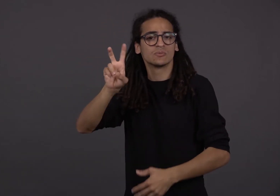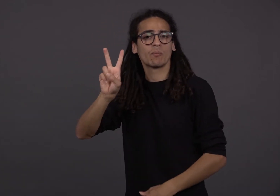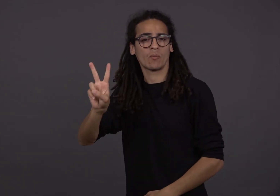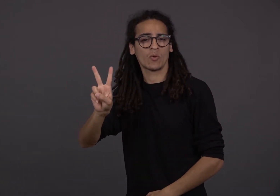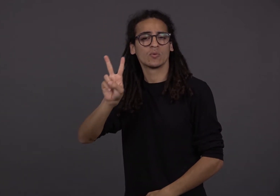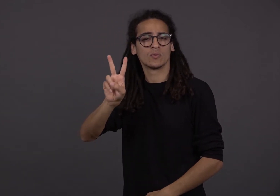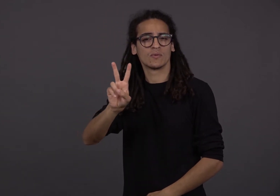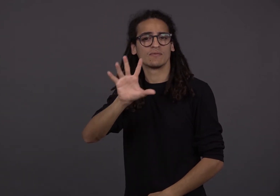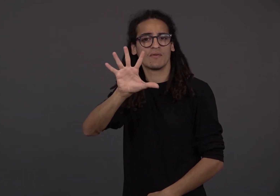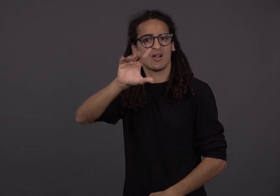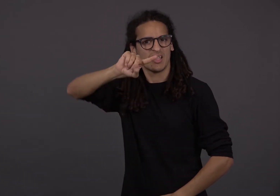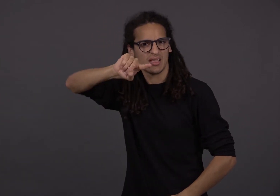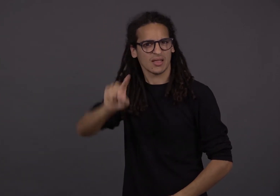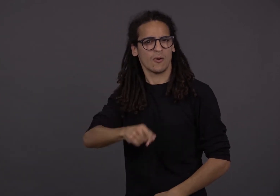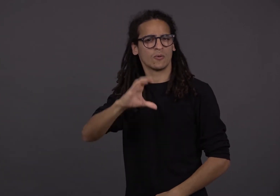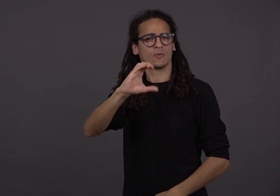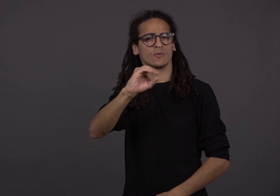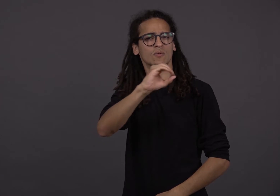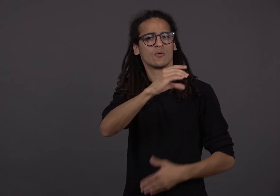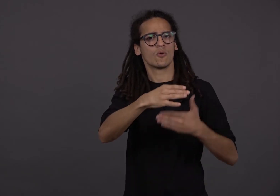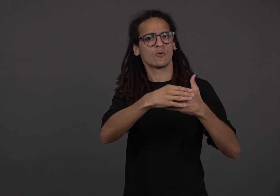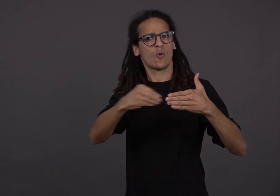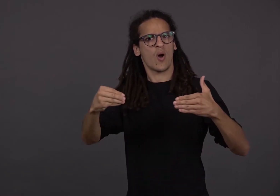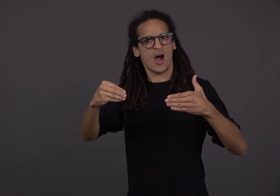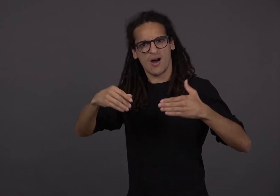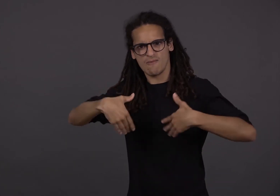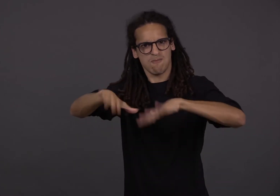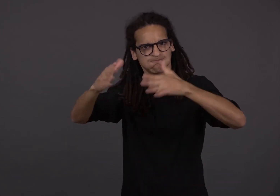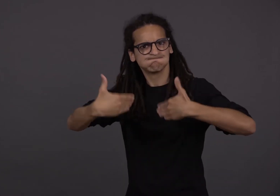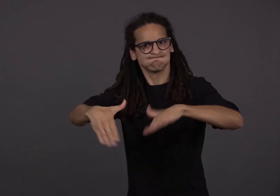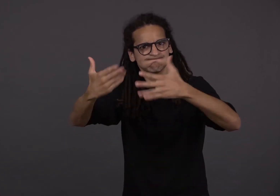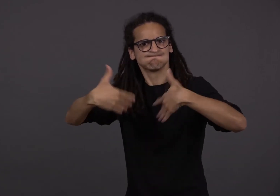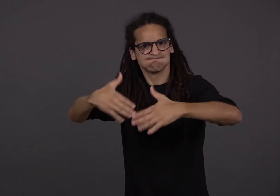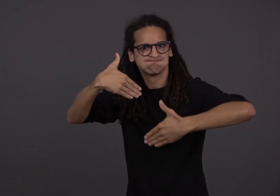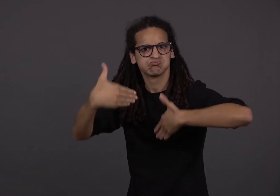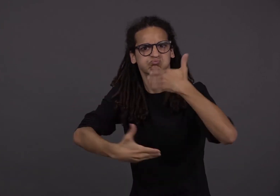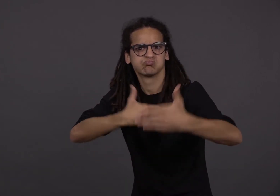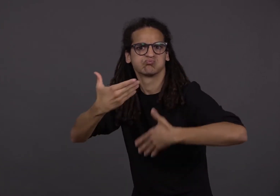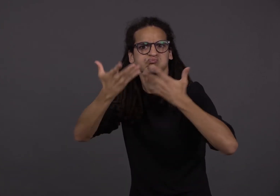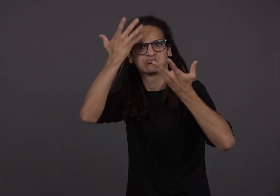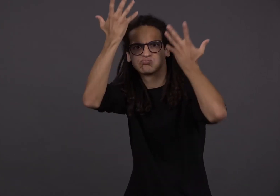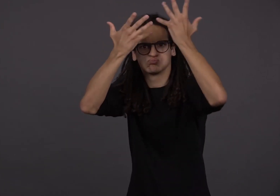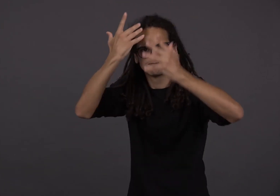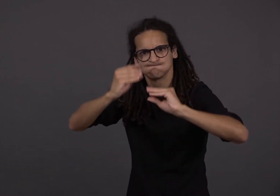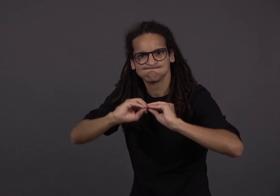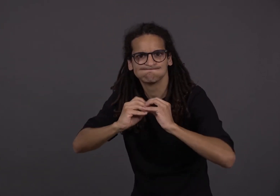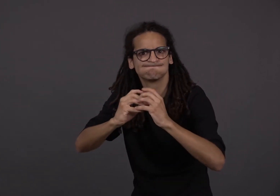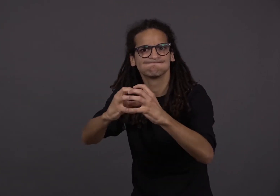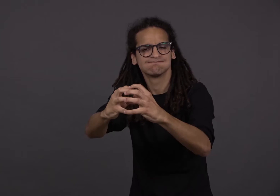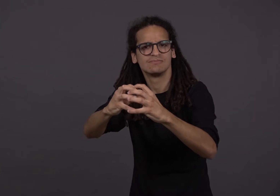with the potential to win an additional $225,000.